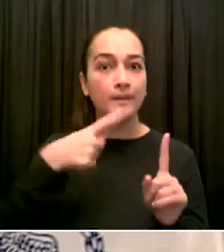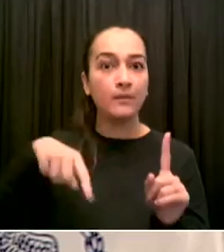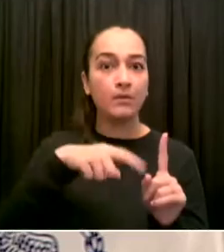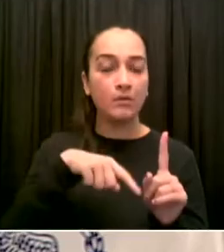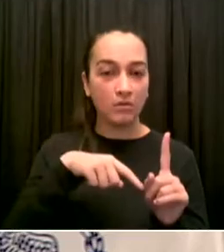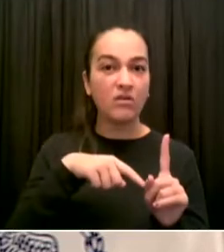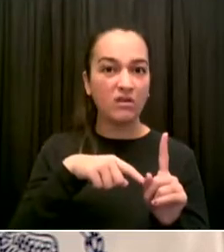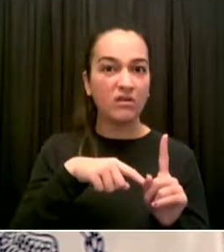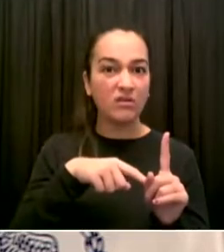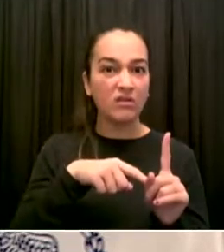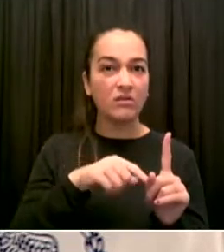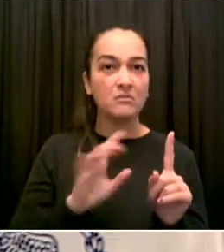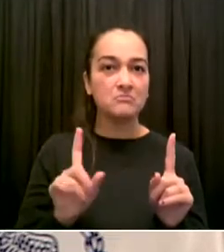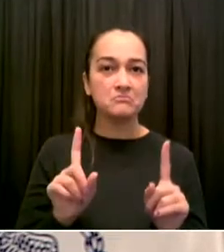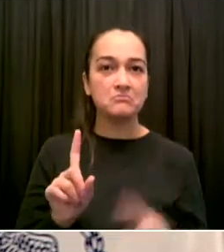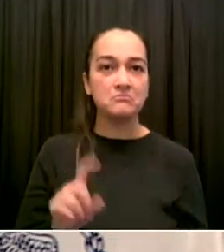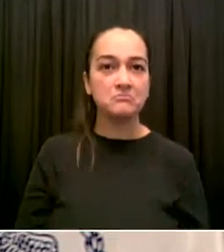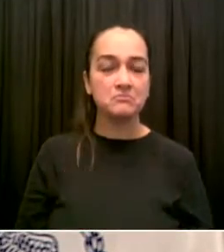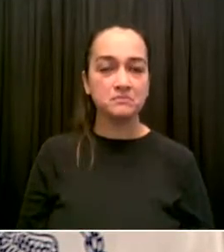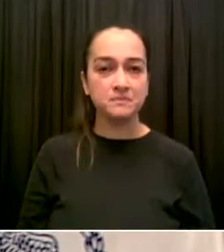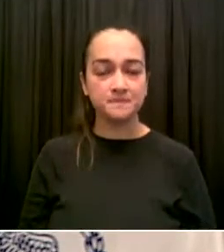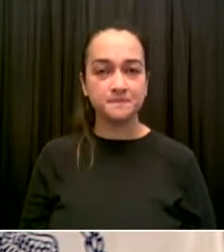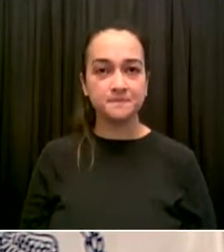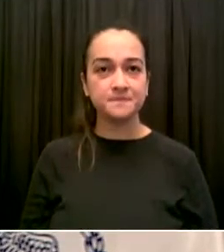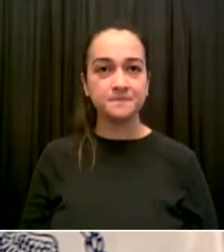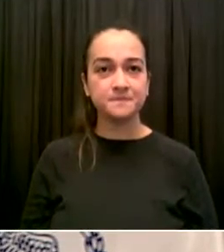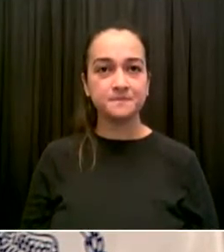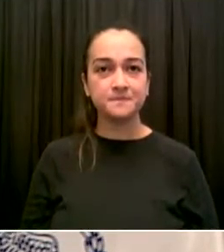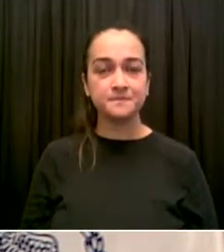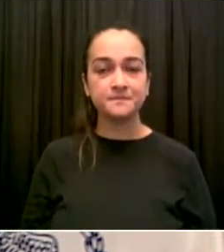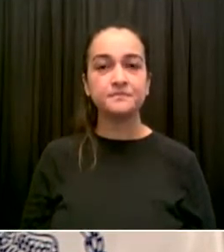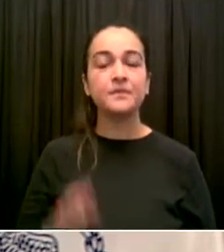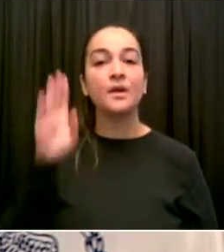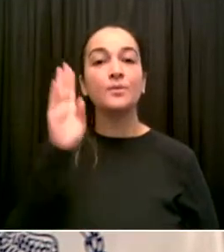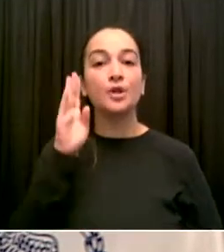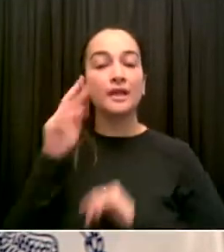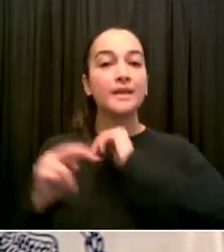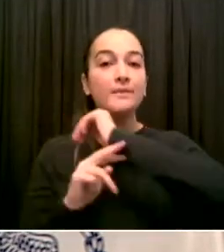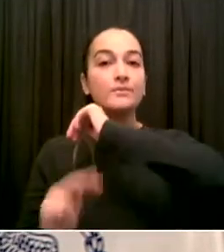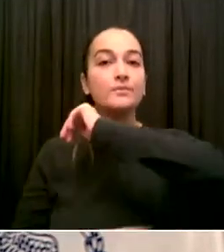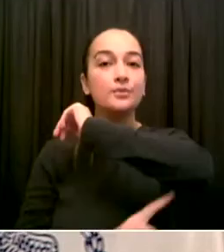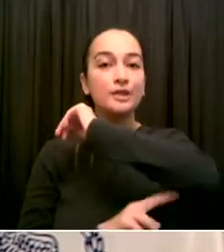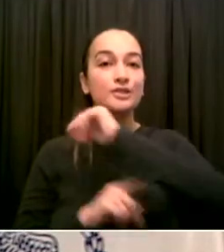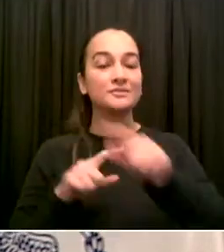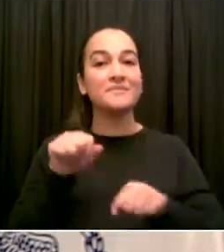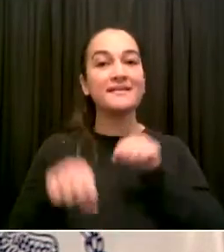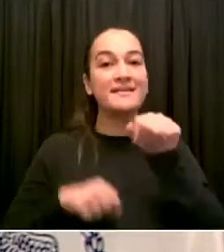FOR PEOPLE TO GET AROUND IN WAYS OTHER THAN A CAR. TODAY WE WILL BE CUTTING THE